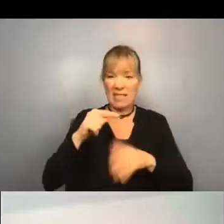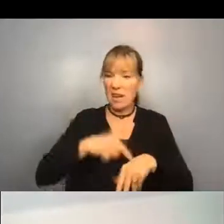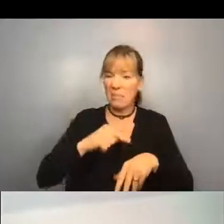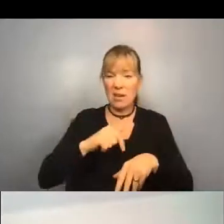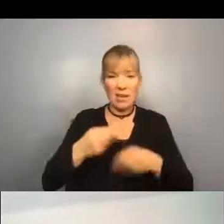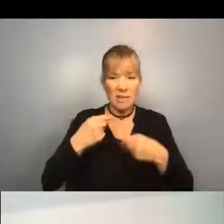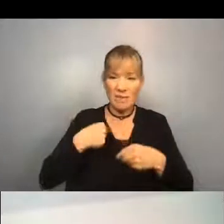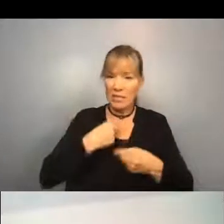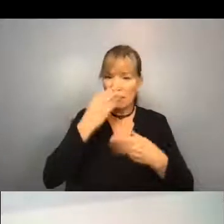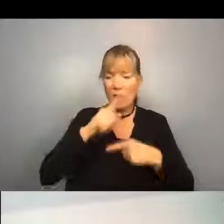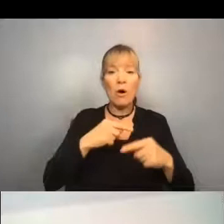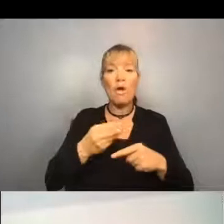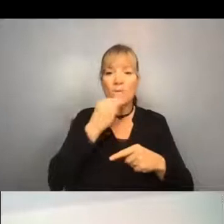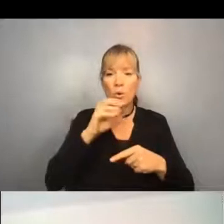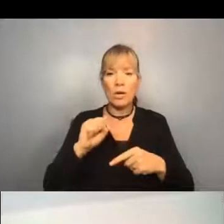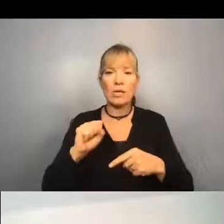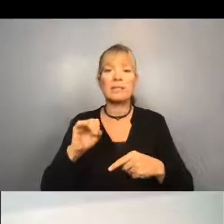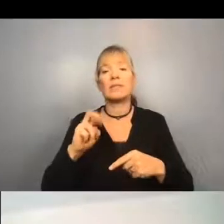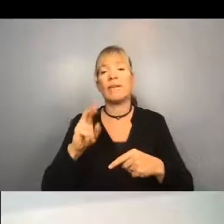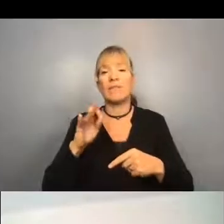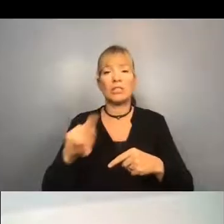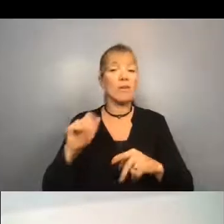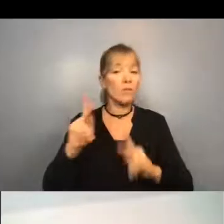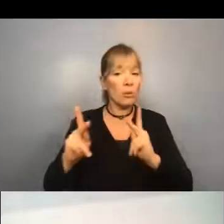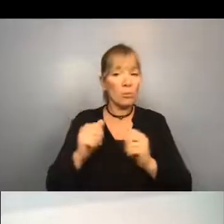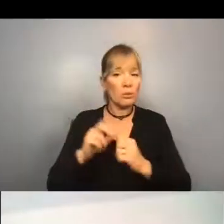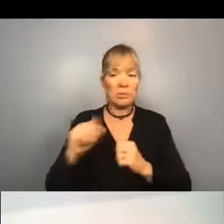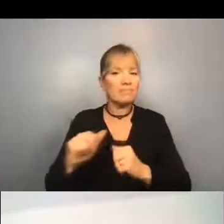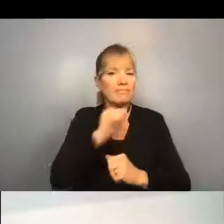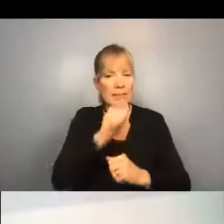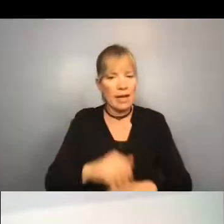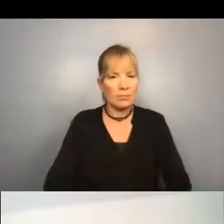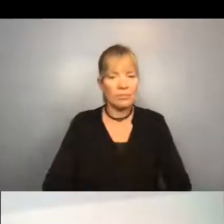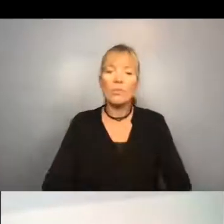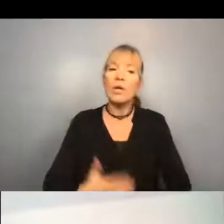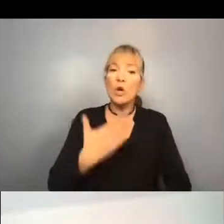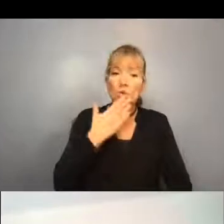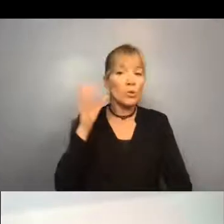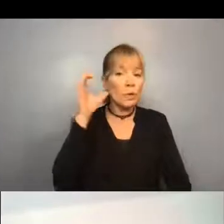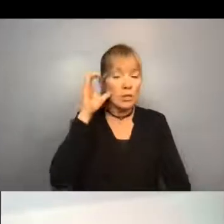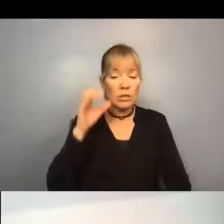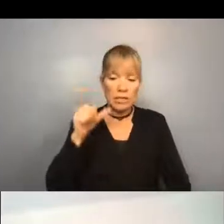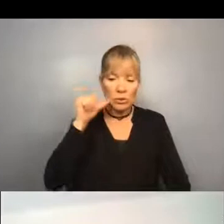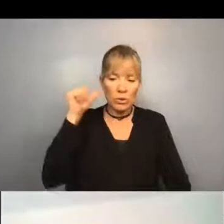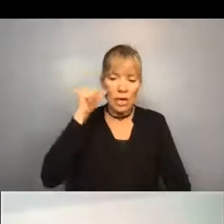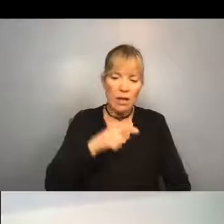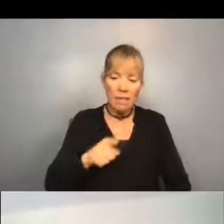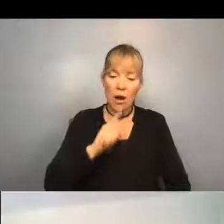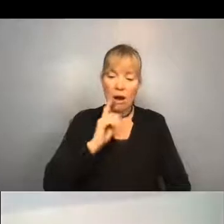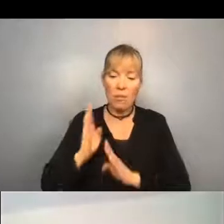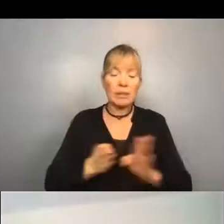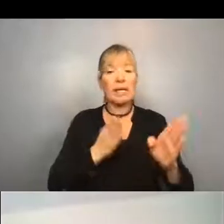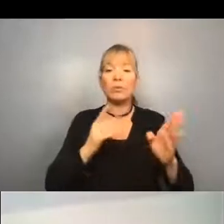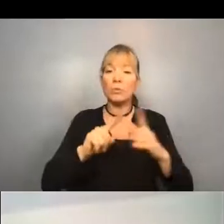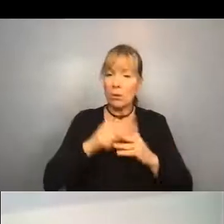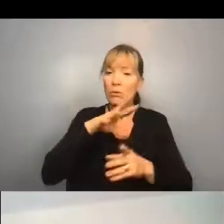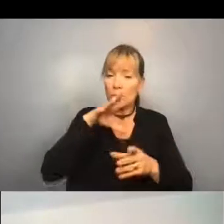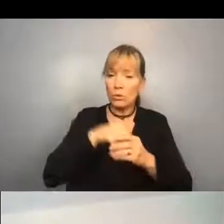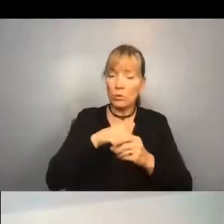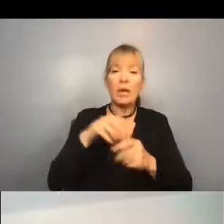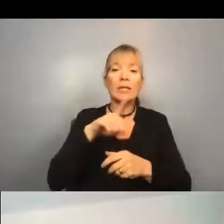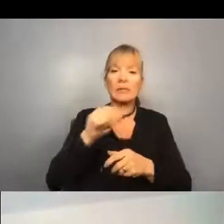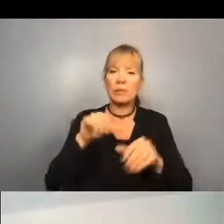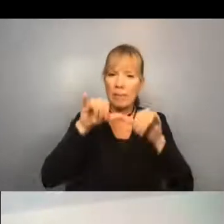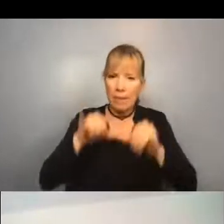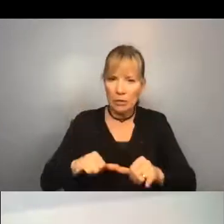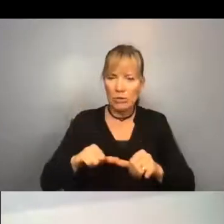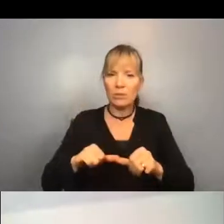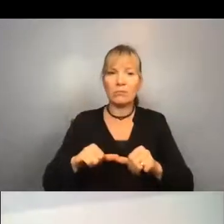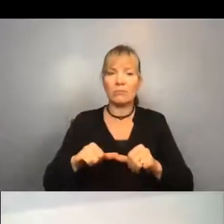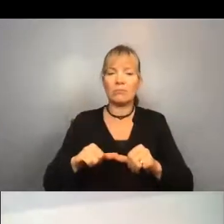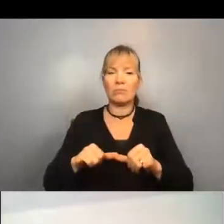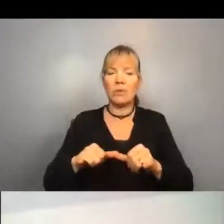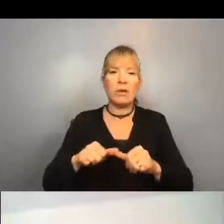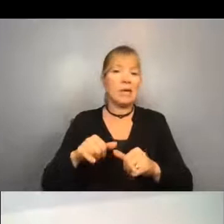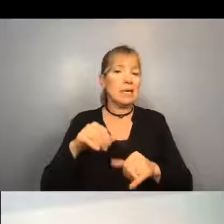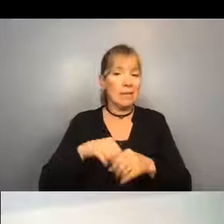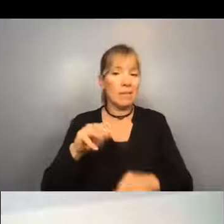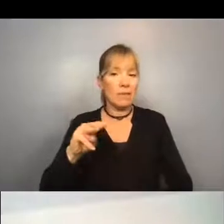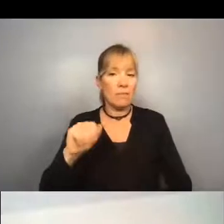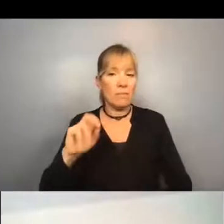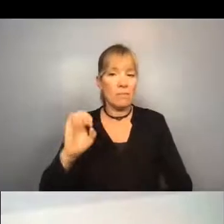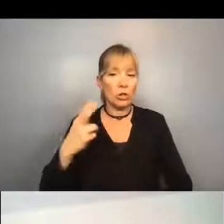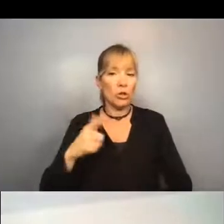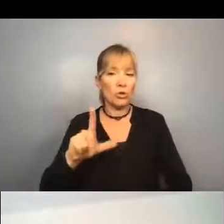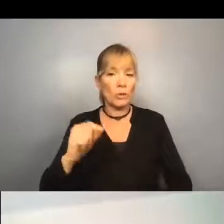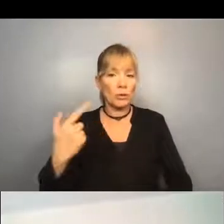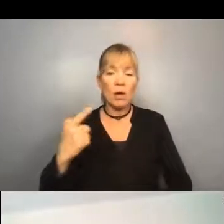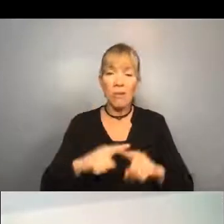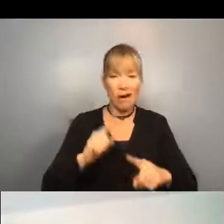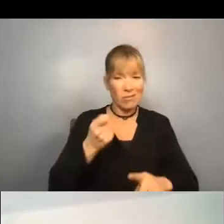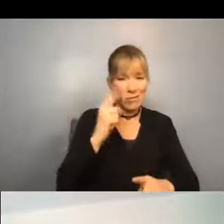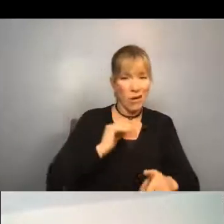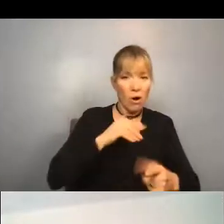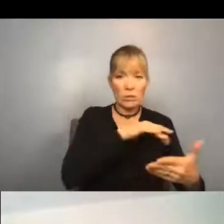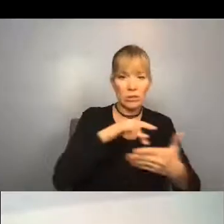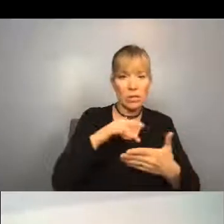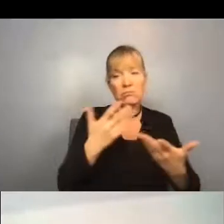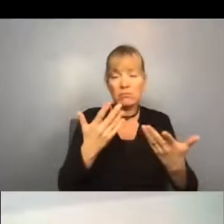age, race, gender. It did not at the time provide any information about food sufficiency for persons with disabilities. It was good to hear yesterday that they are planning to start to include disability measures in March 2021, but our study, you know, given this gap in information,